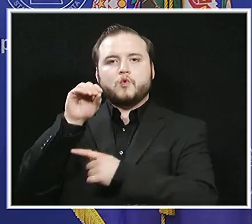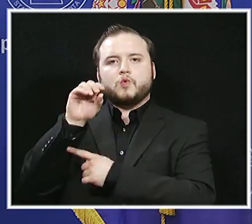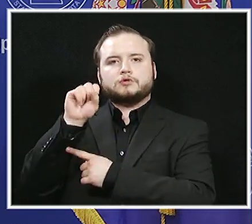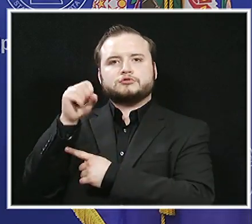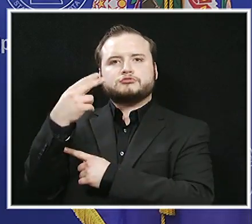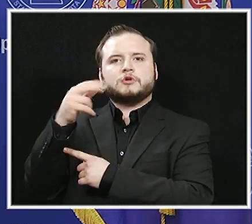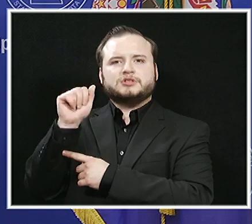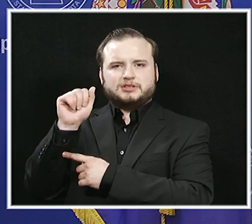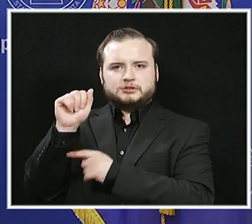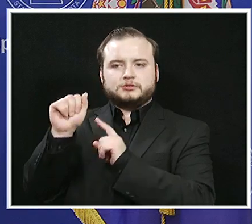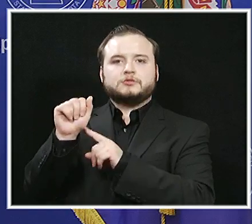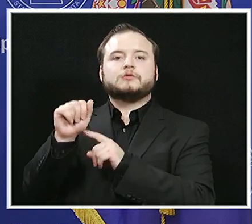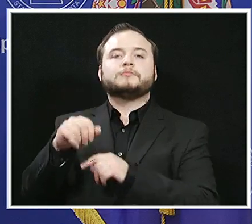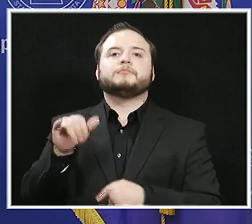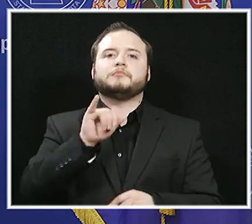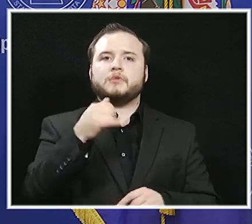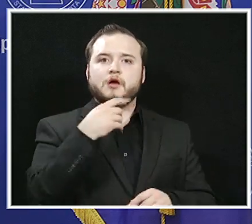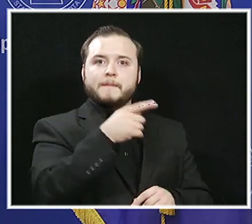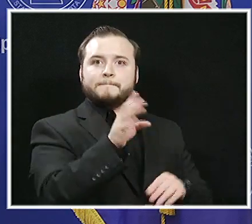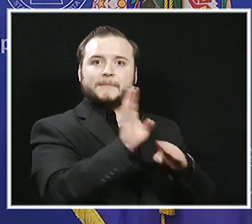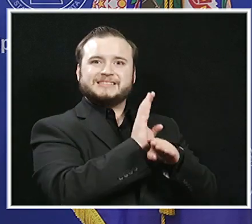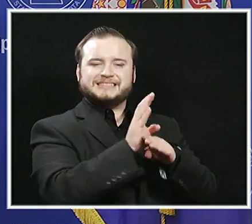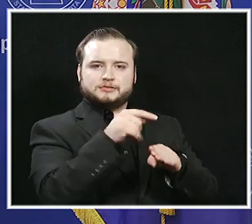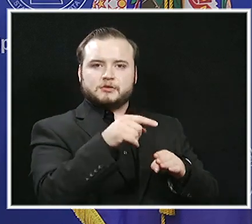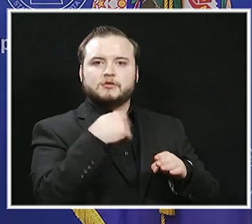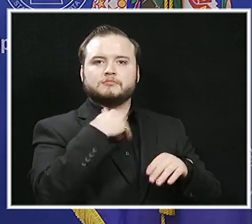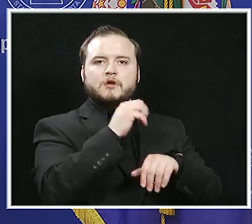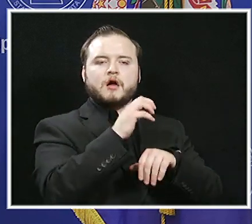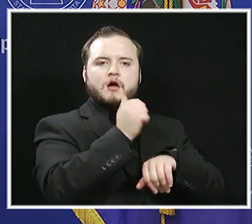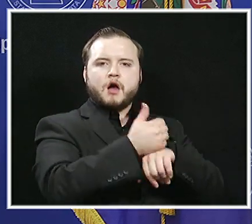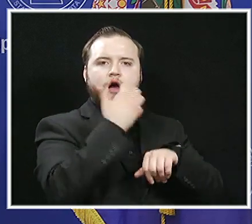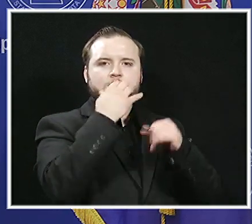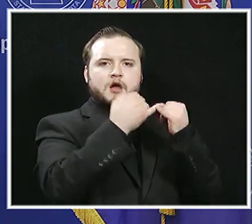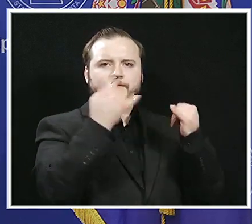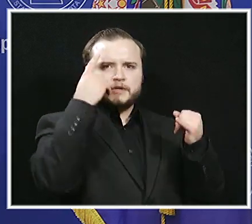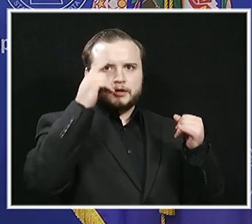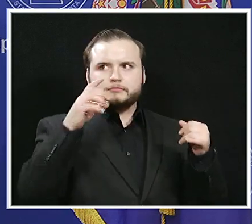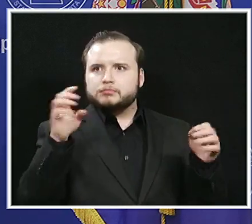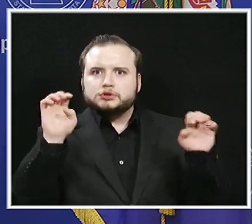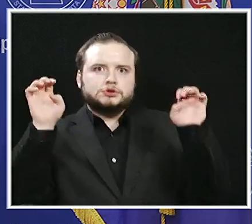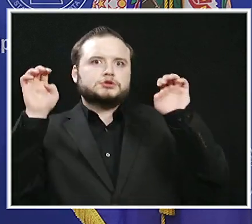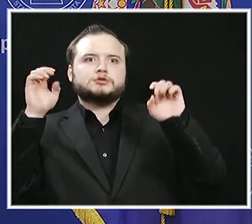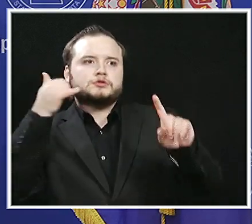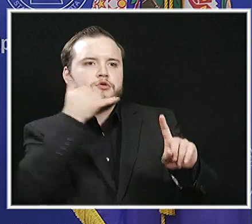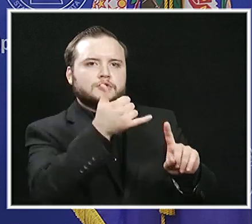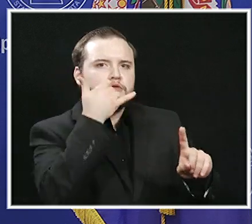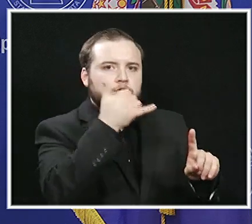But we also set up hot lines through OSHA and through the state emergency operations center, which we're standing right now for workers to call and let us know